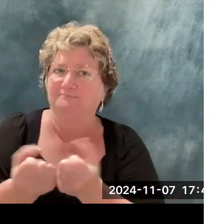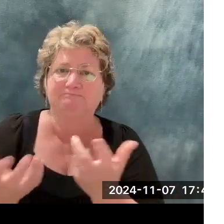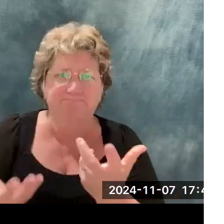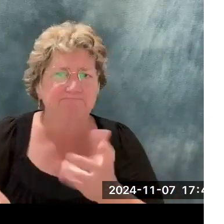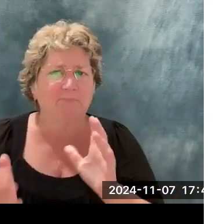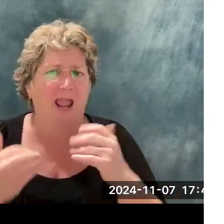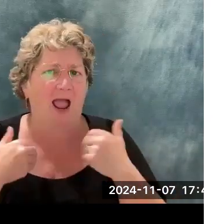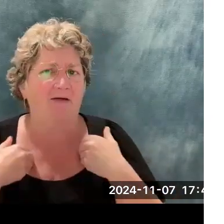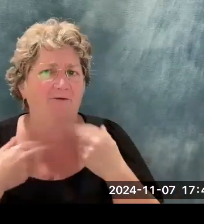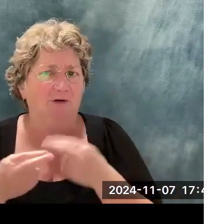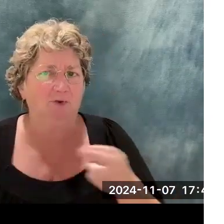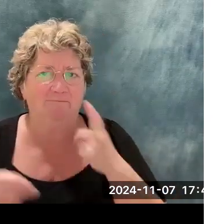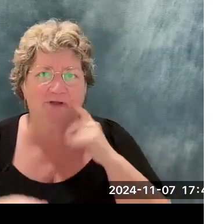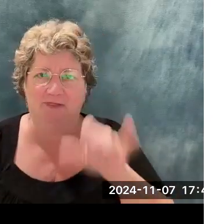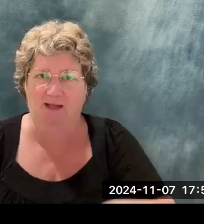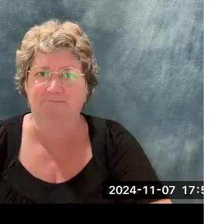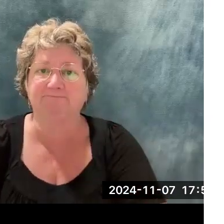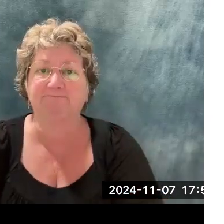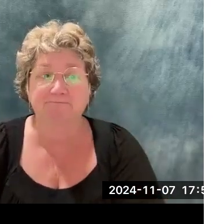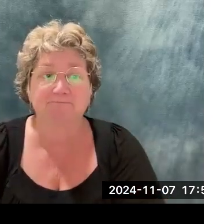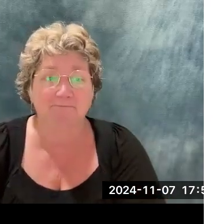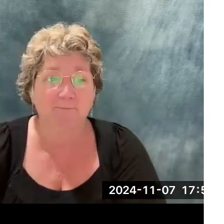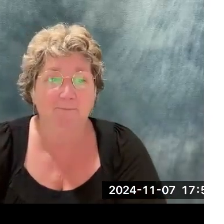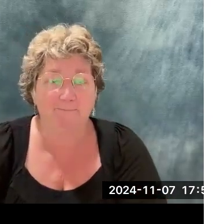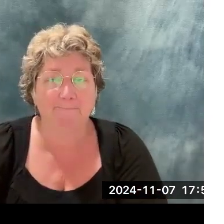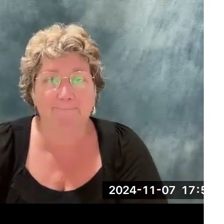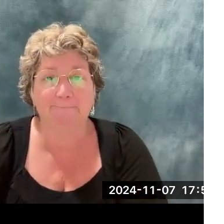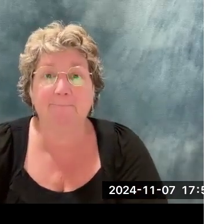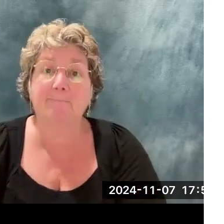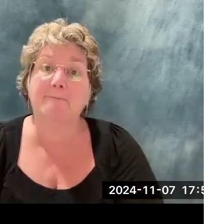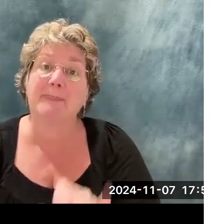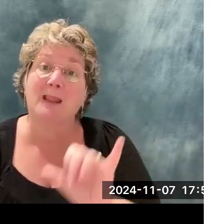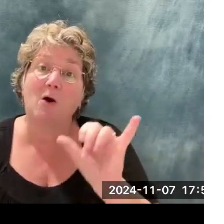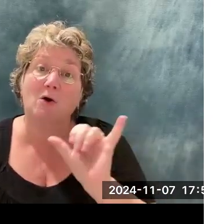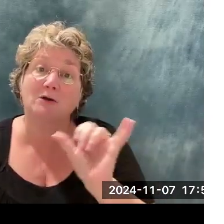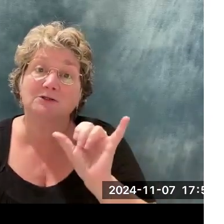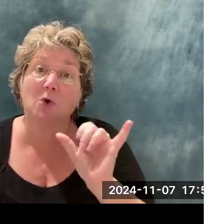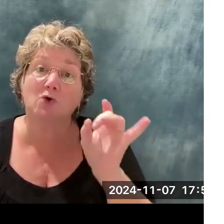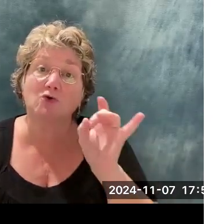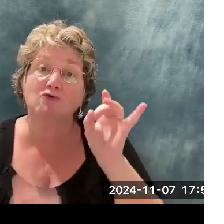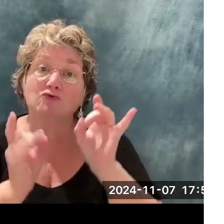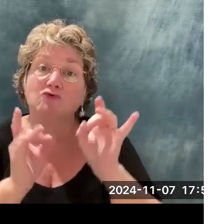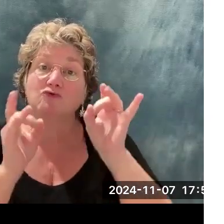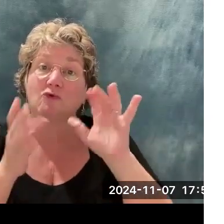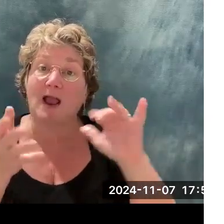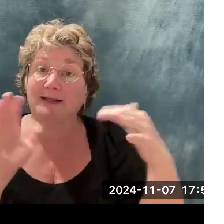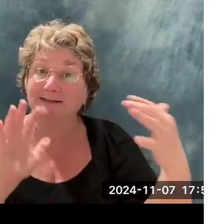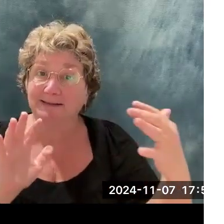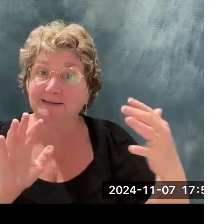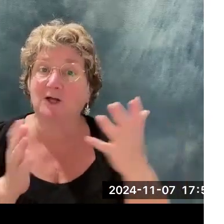And lastly, the crisis services are available to anyone in our state over the age of 18.